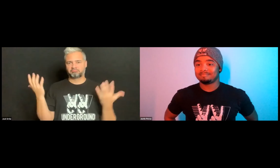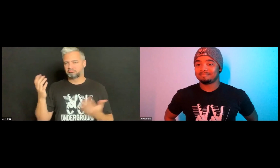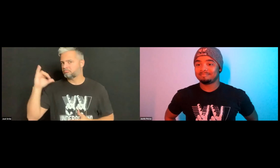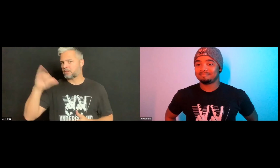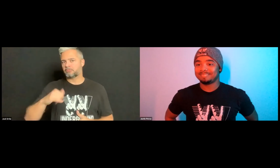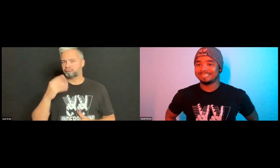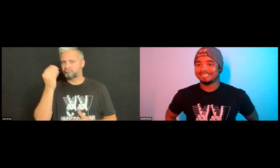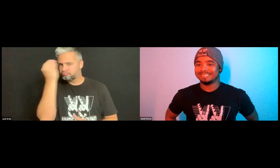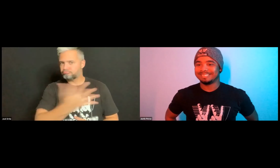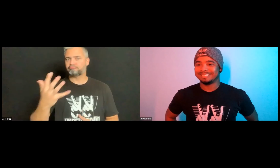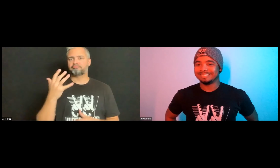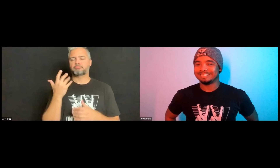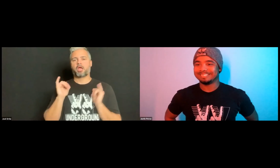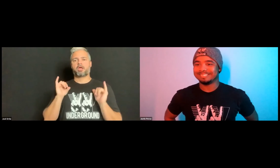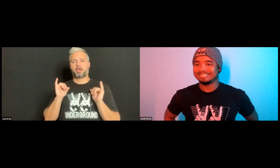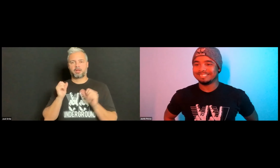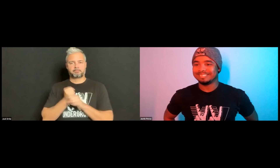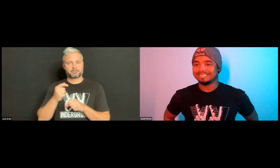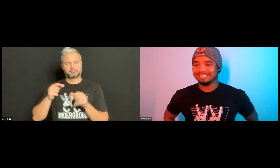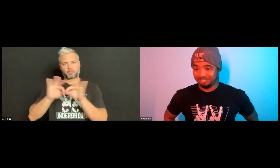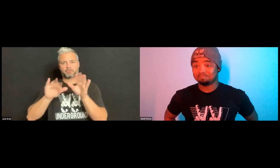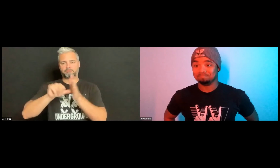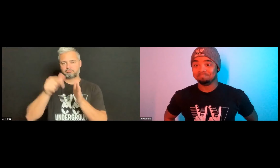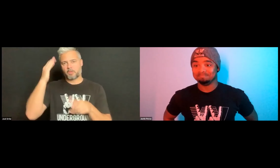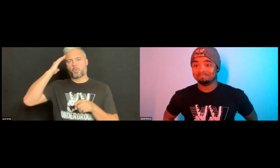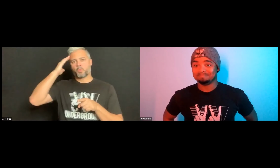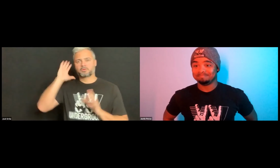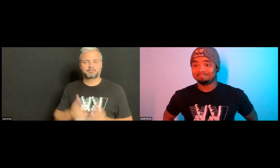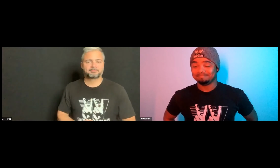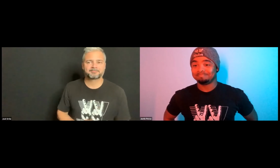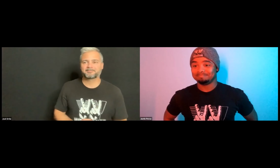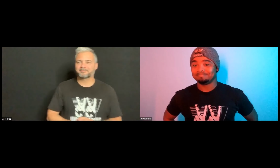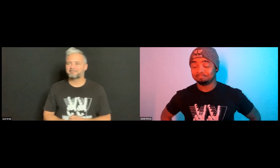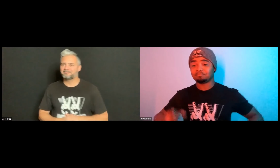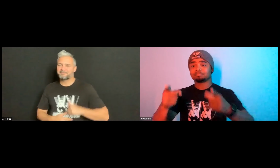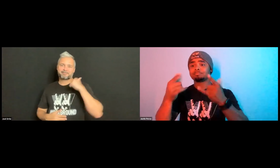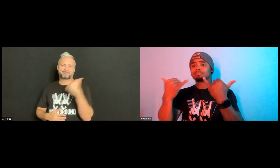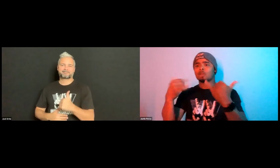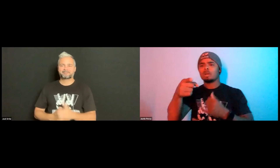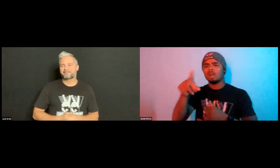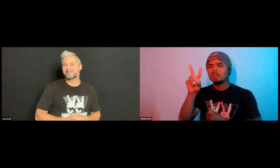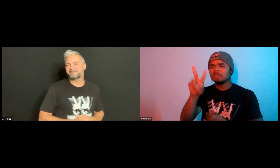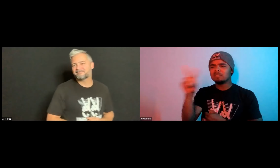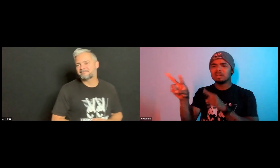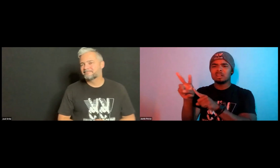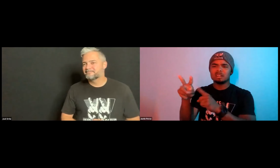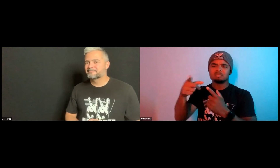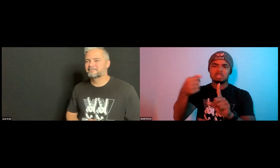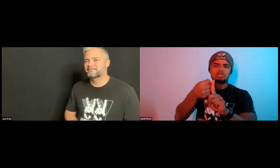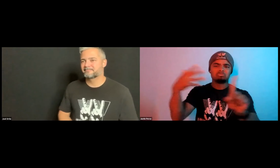So that's an important emphasis to know. Okay?